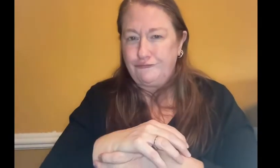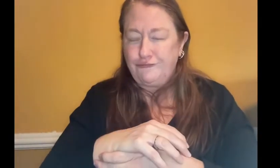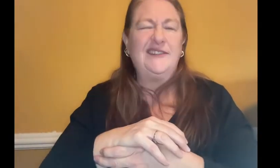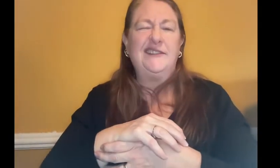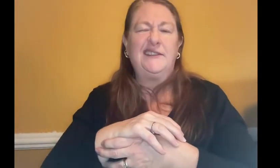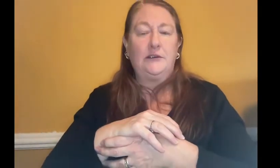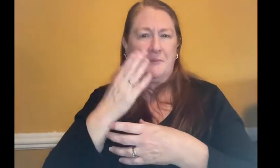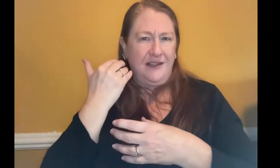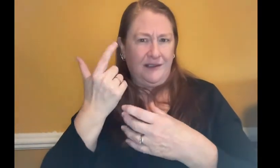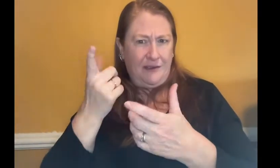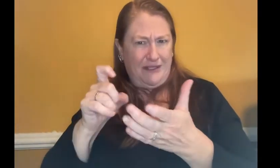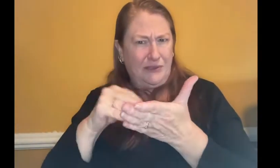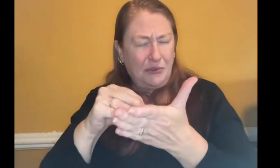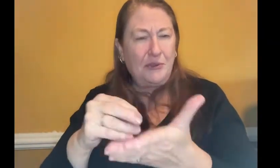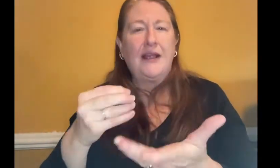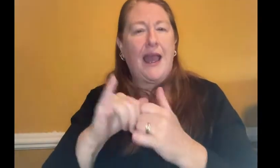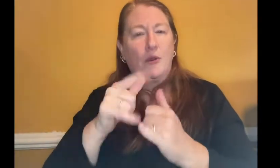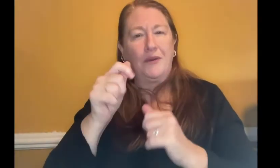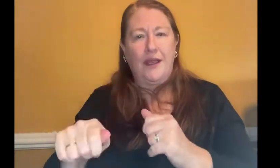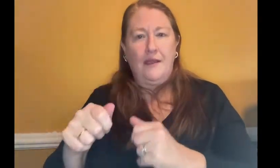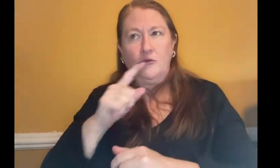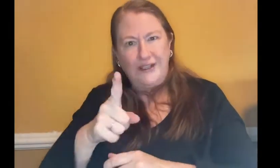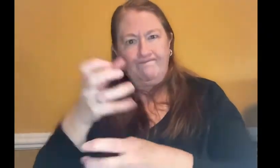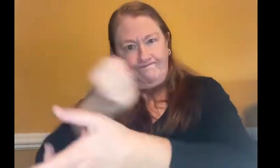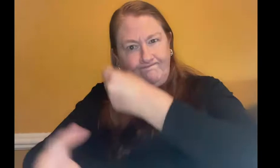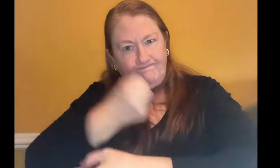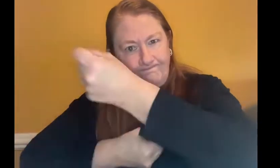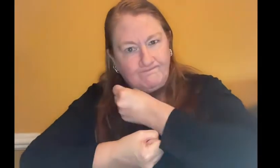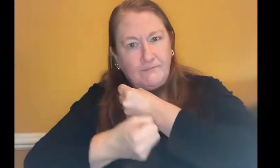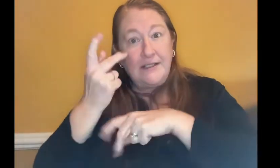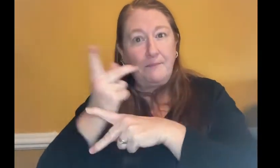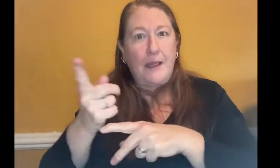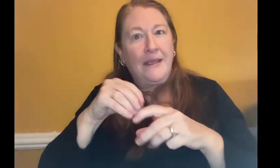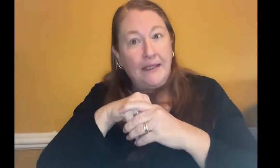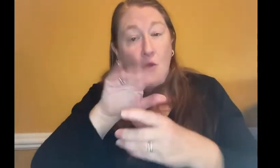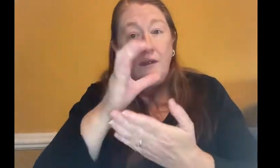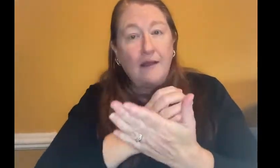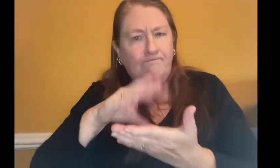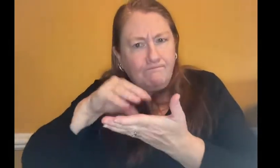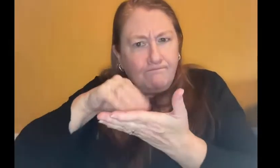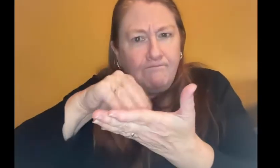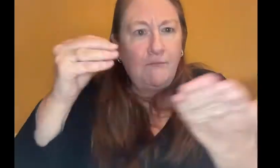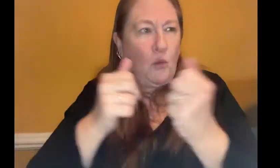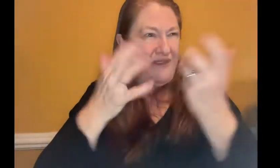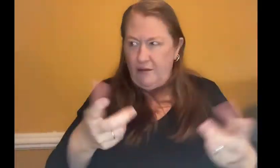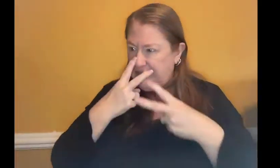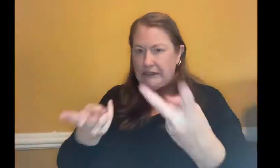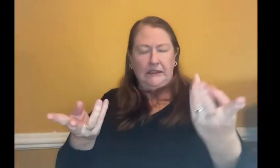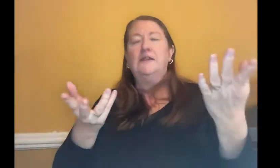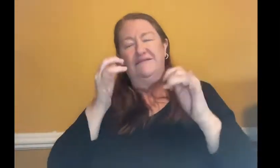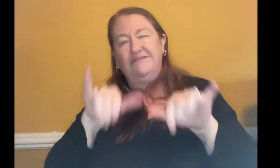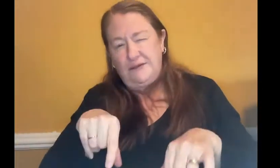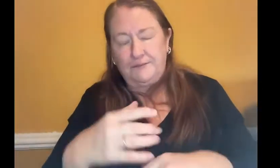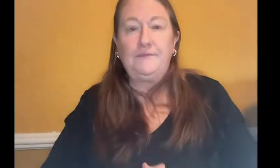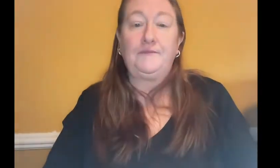This is because teachers want to make sure the students are learning the content online.